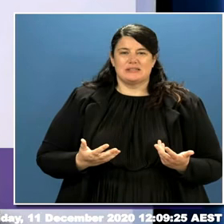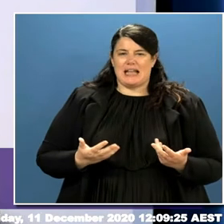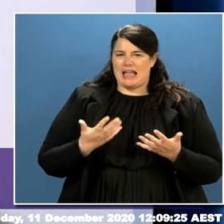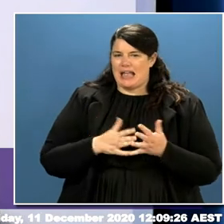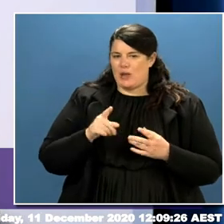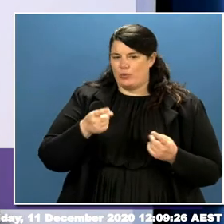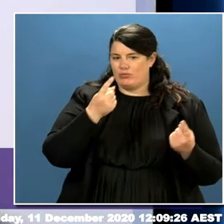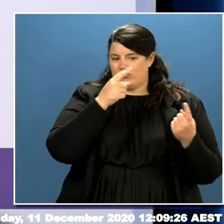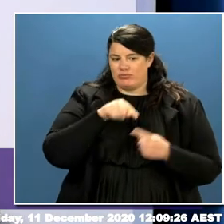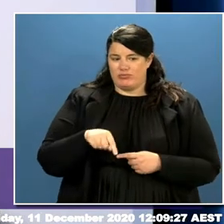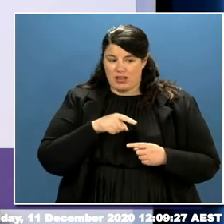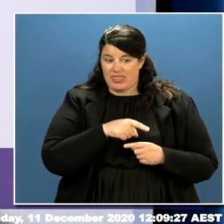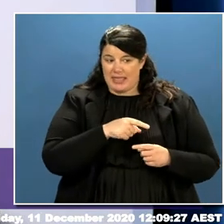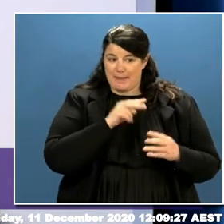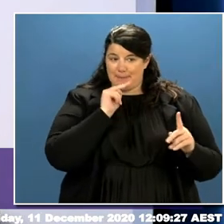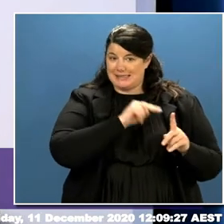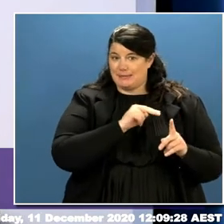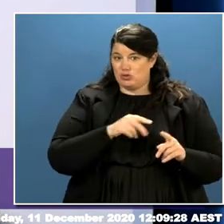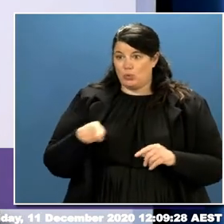perception of barriers on both sides?